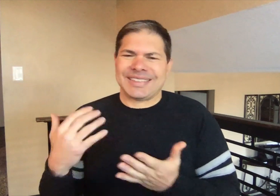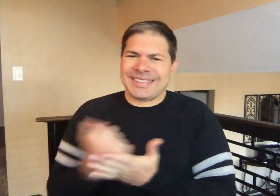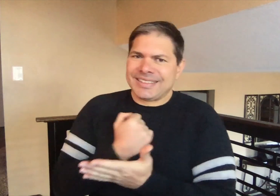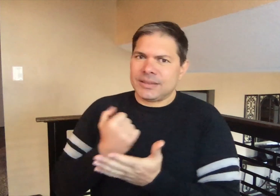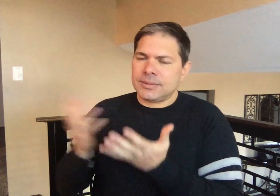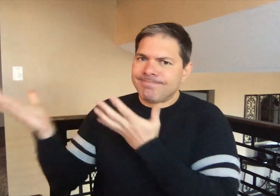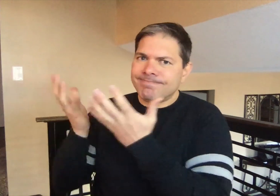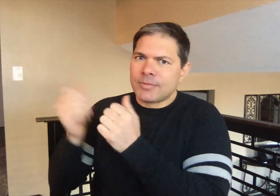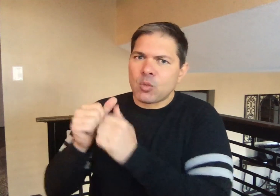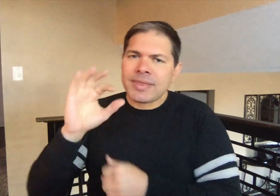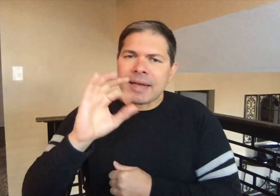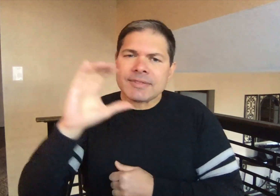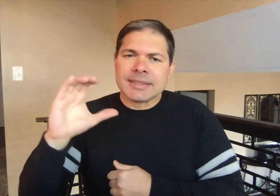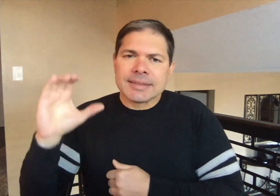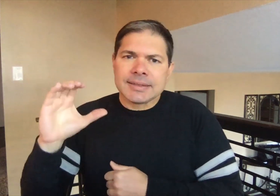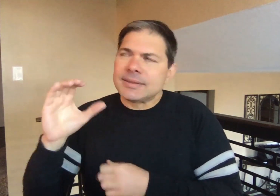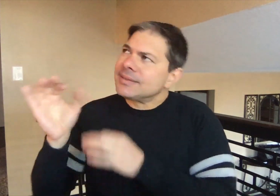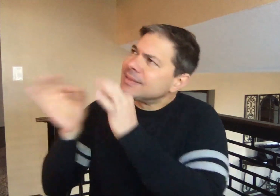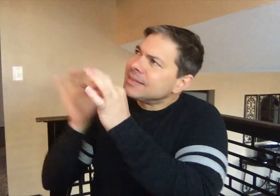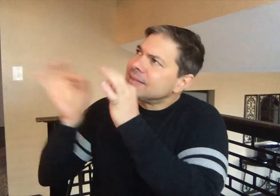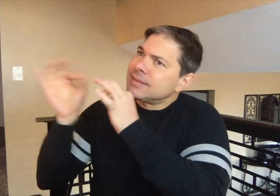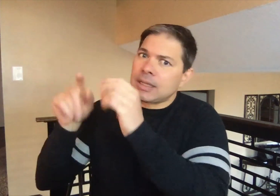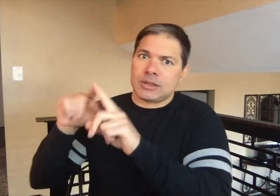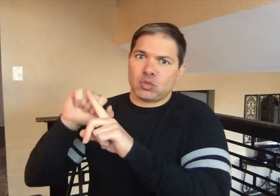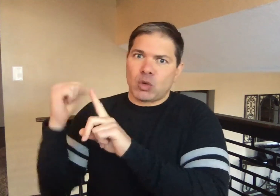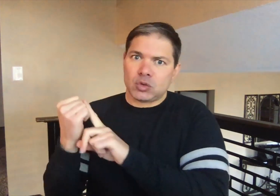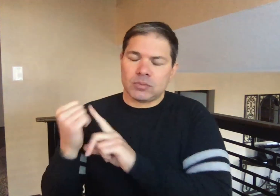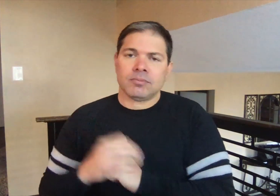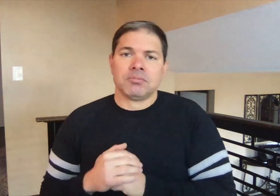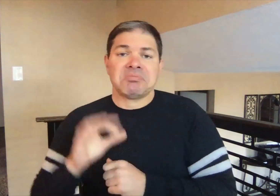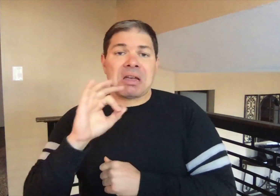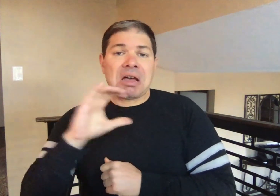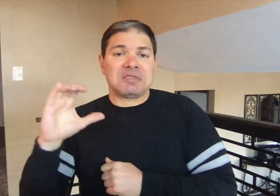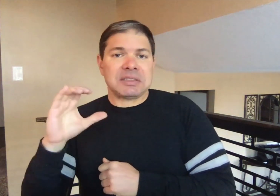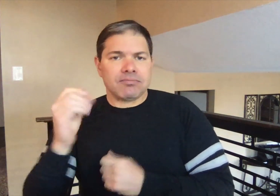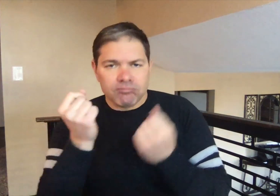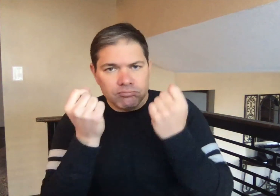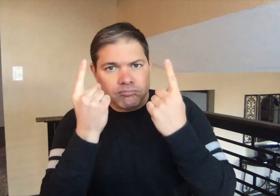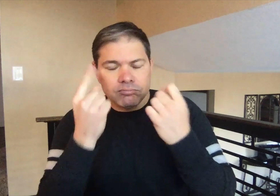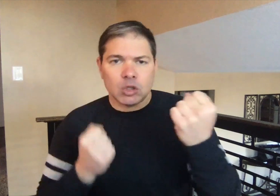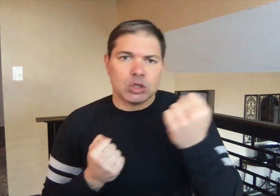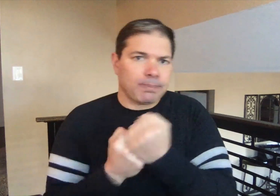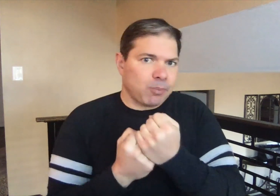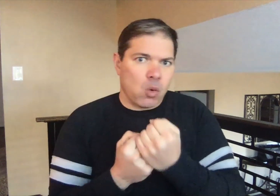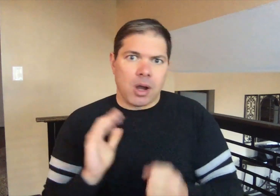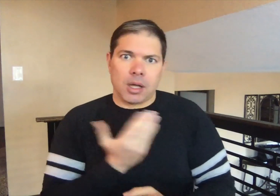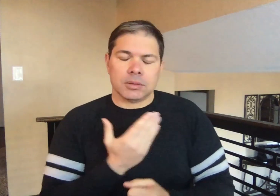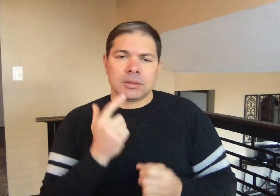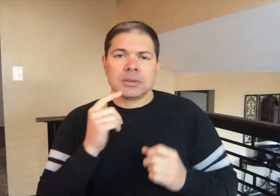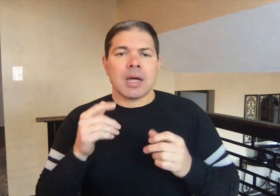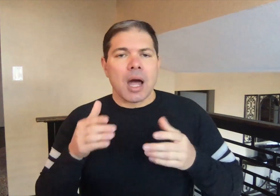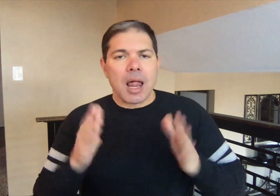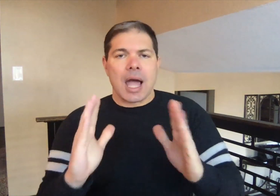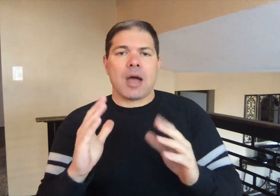We were able to have a discussion with the FCC to explain the situation. The FCC understanding the situation has supported us in allowing